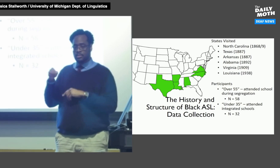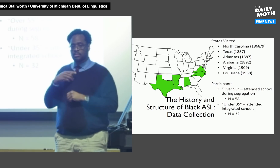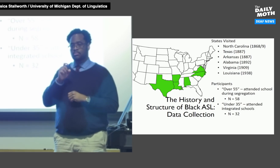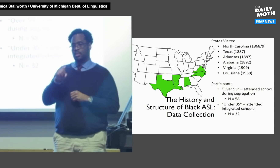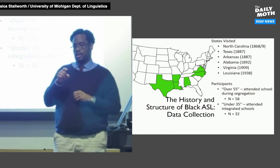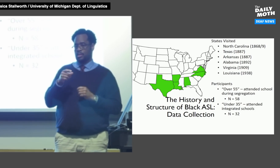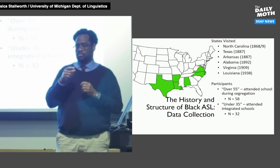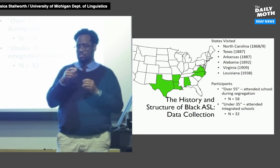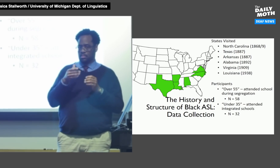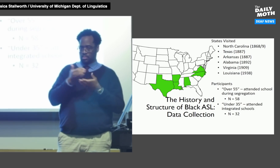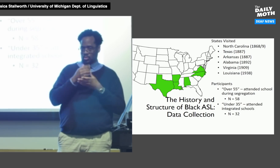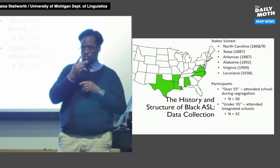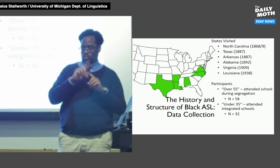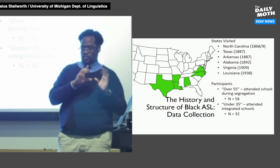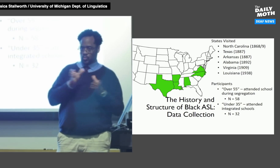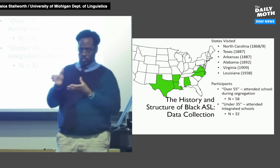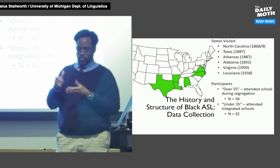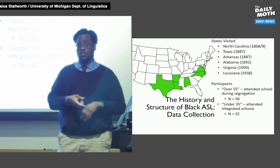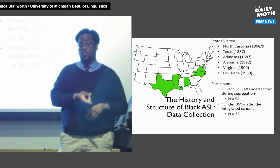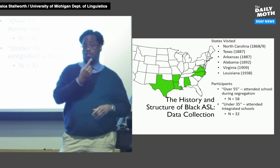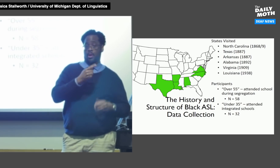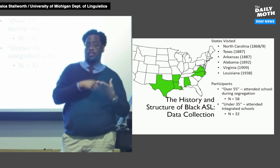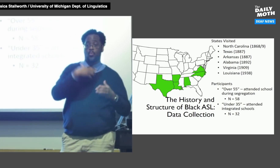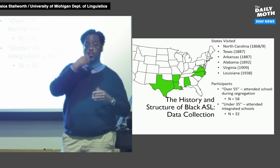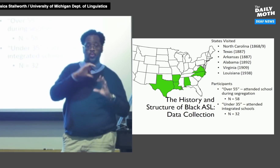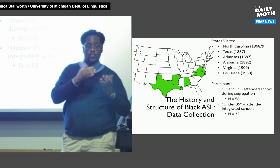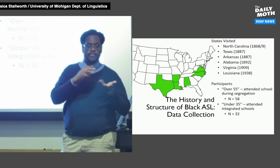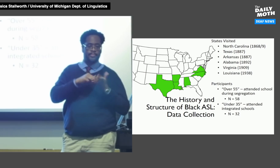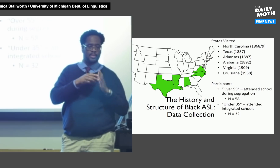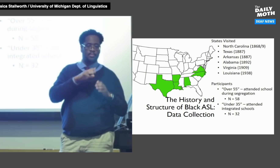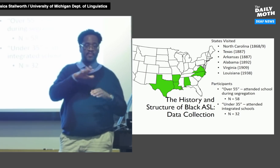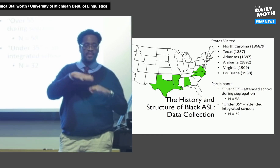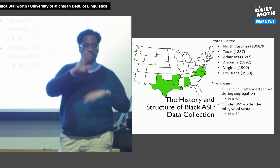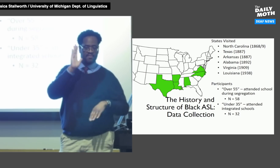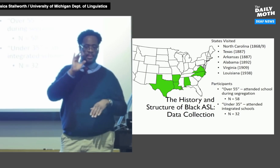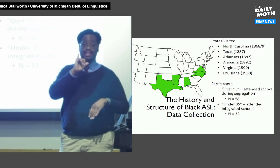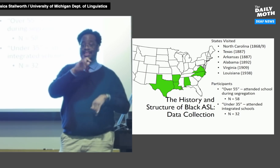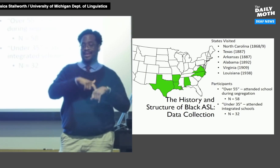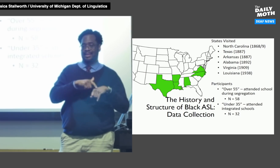I did research on two different groups. The first is an older group, which is those who are 55 years old and above.